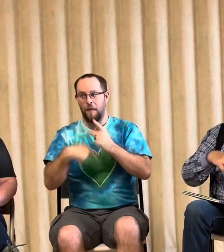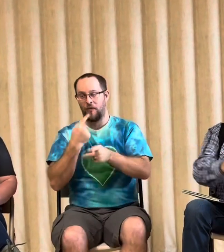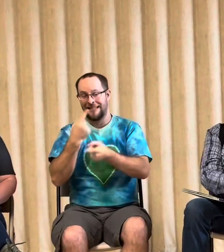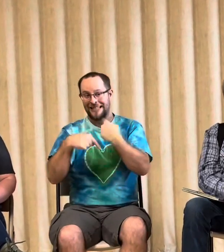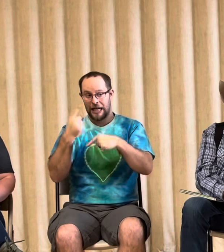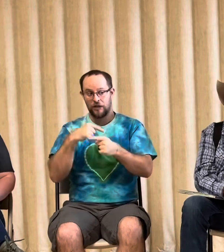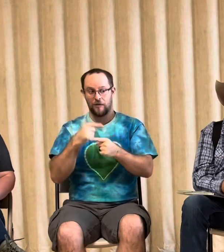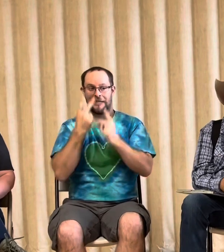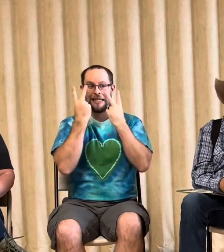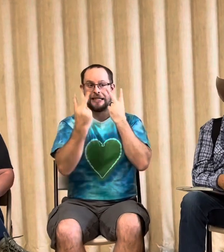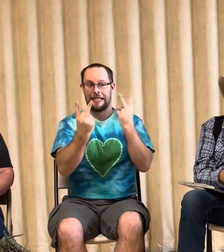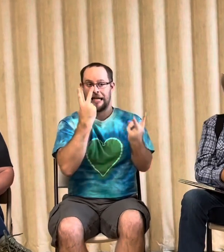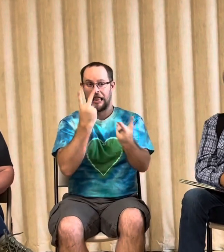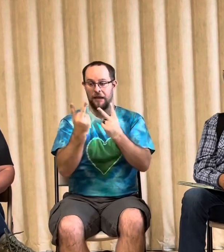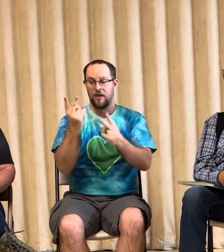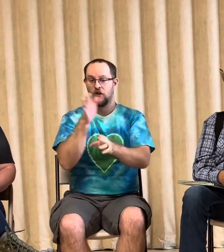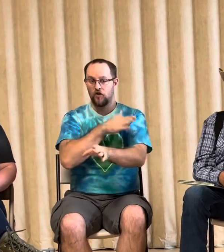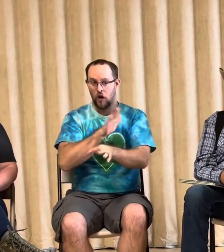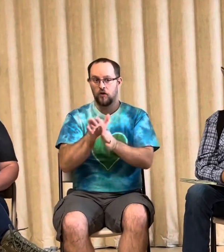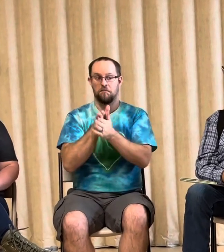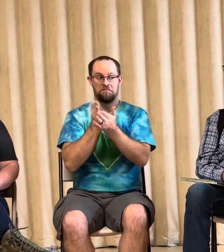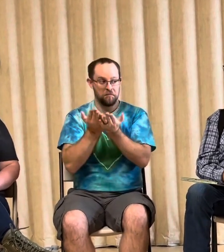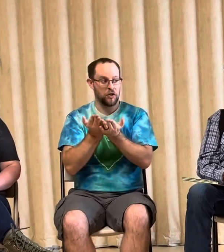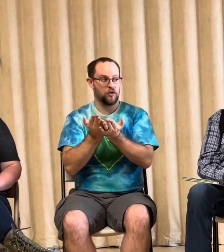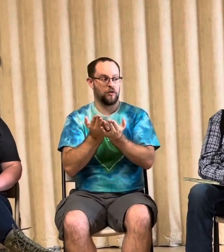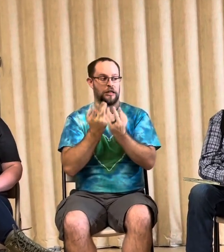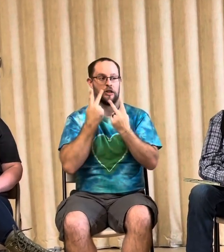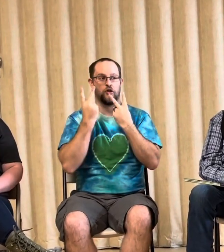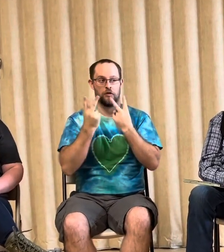you can see them in the songs and the books that we're doing. So it gives you a good opportunity